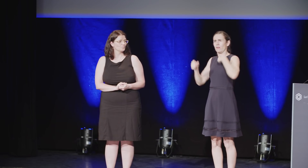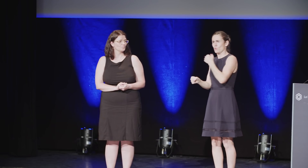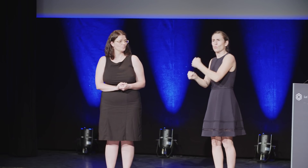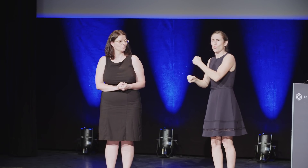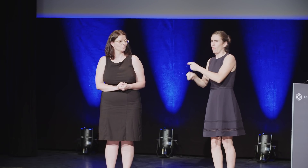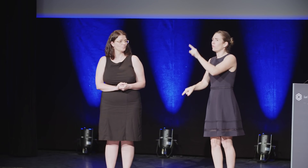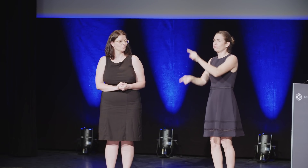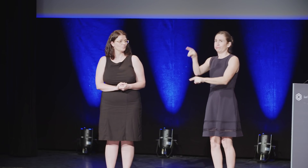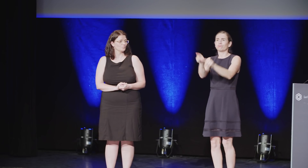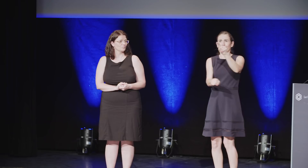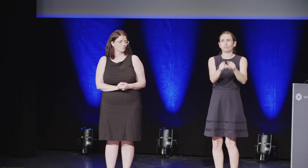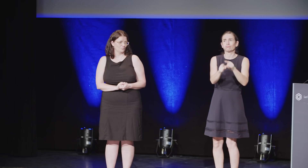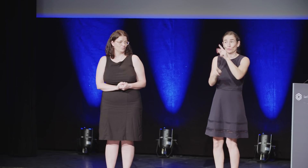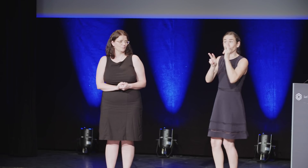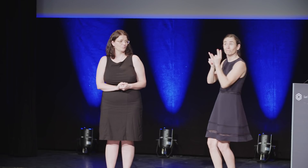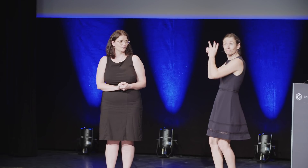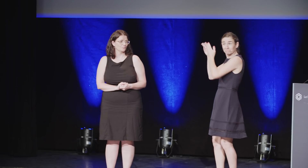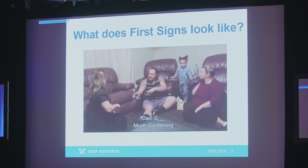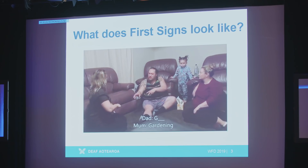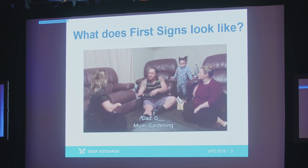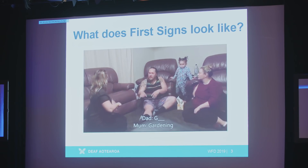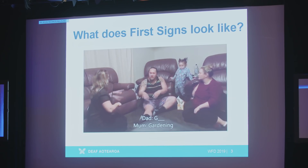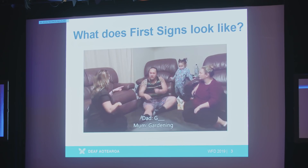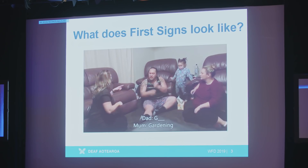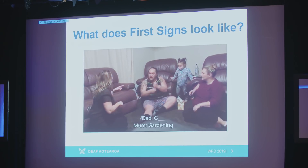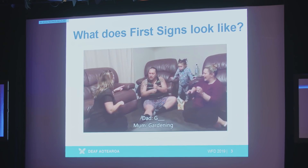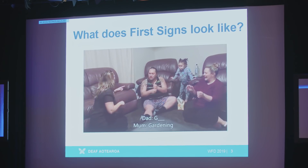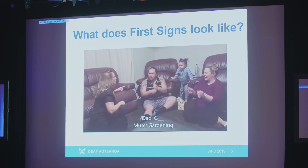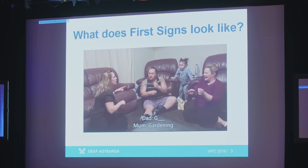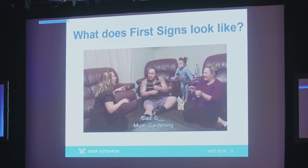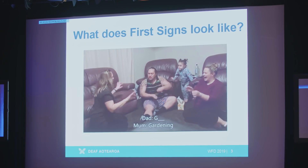So, we'll now share a short video with you to give you an idea.